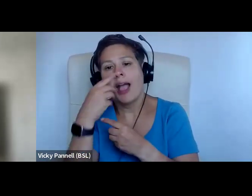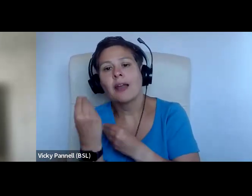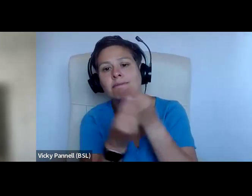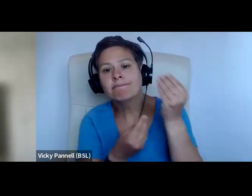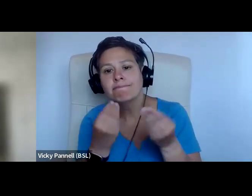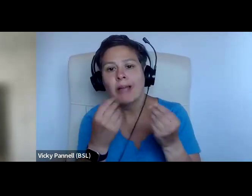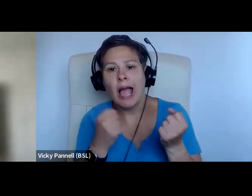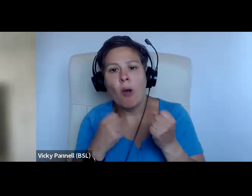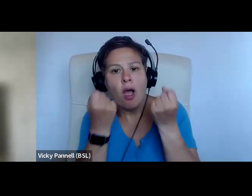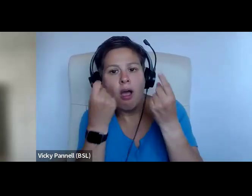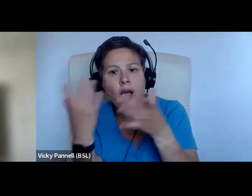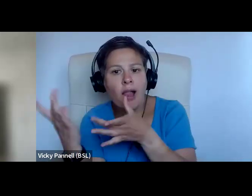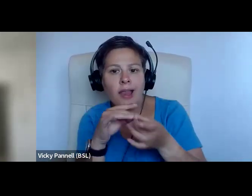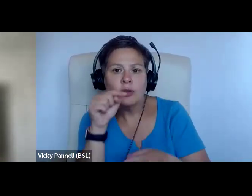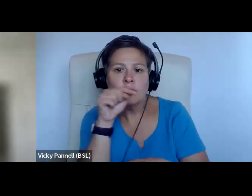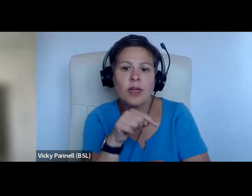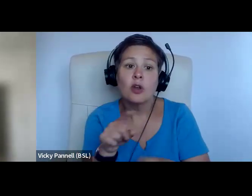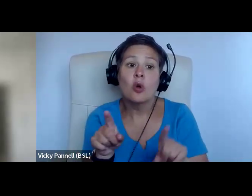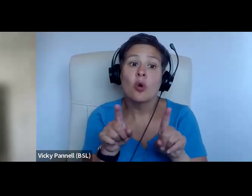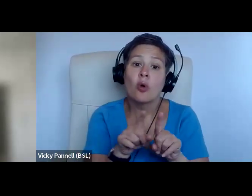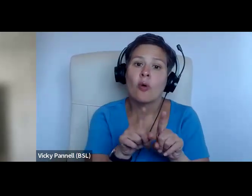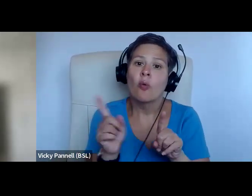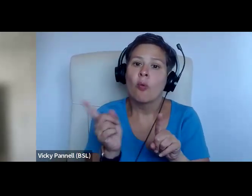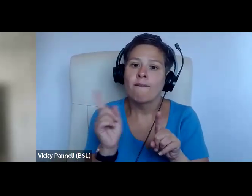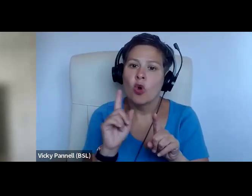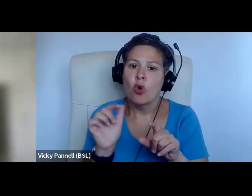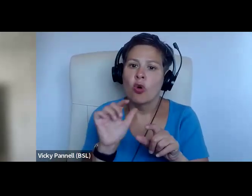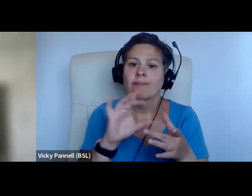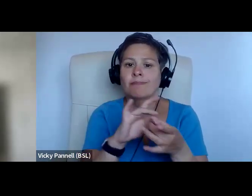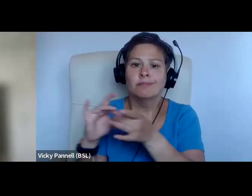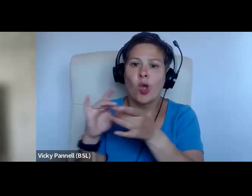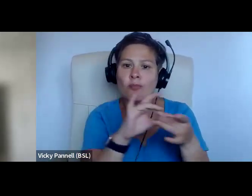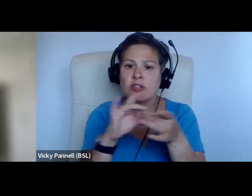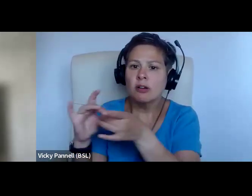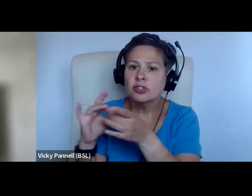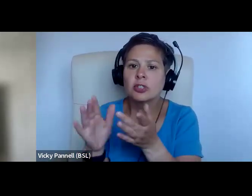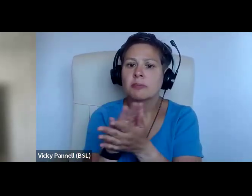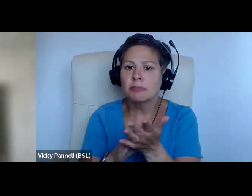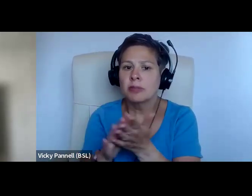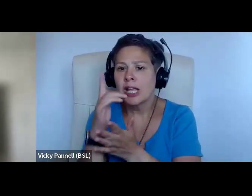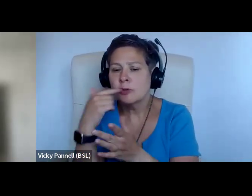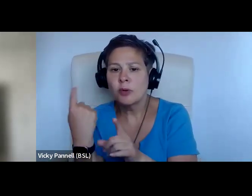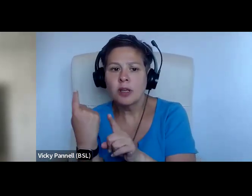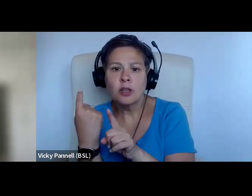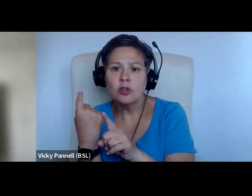willing, they're hoping to make. And it's been really nice, again, being in a room like I described that that I saw in the